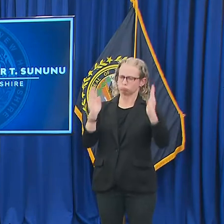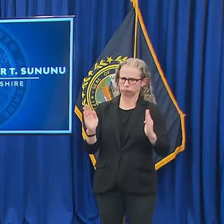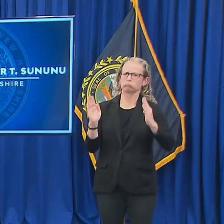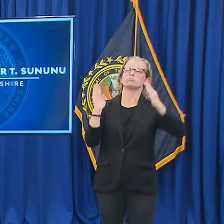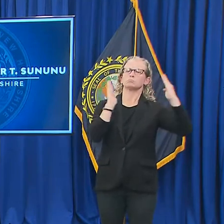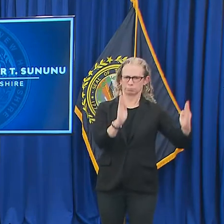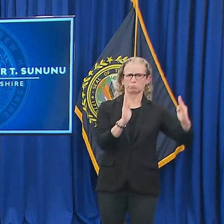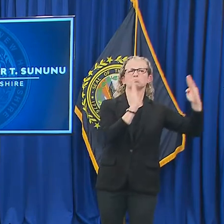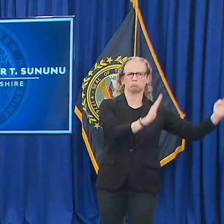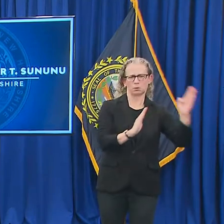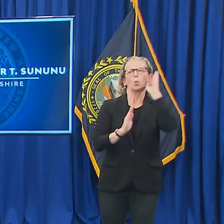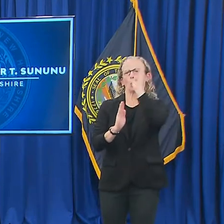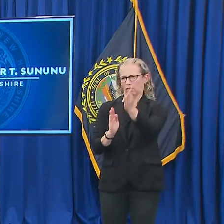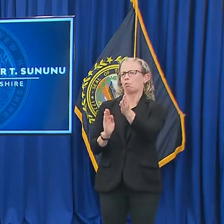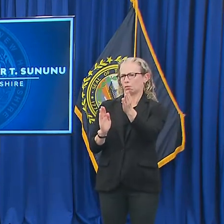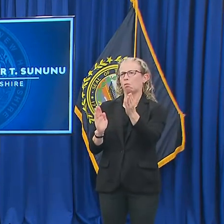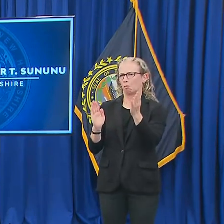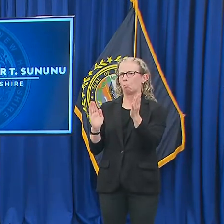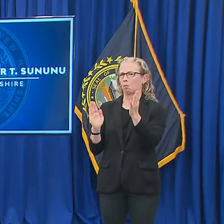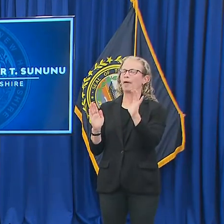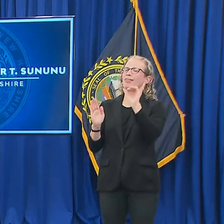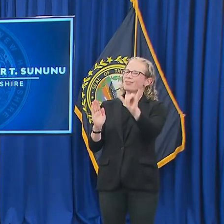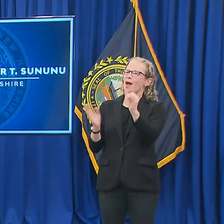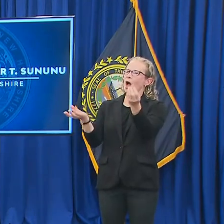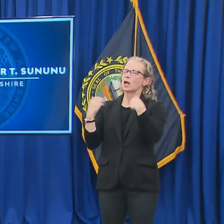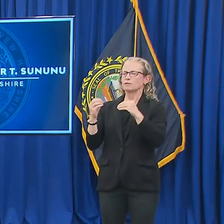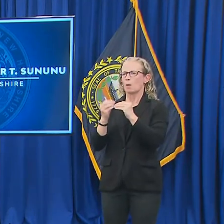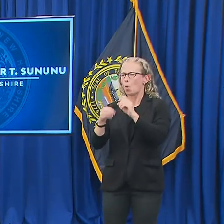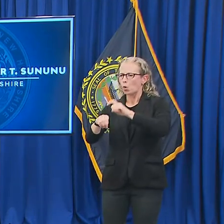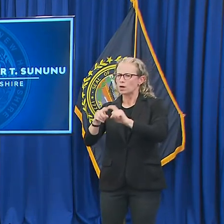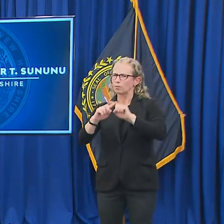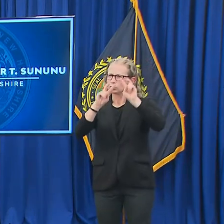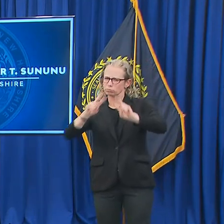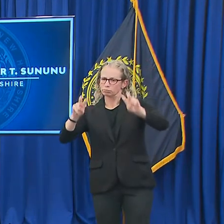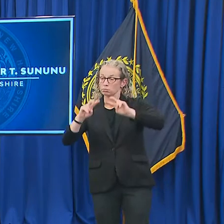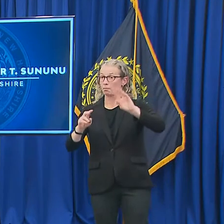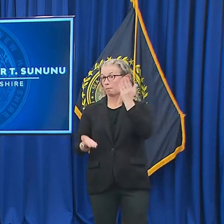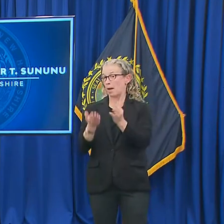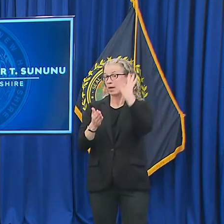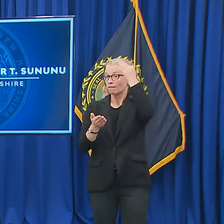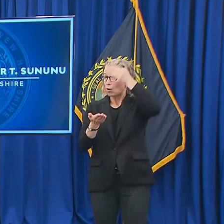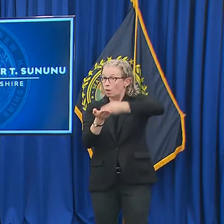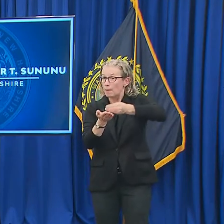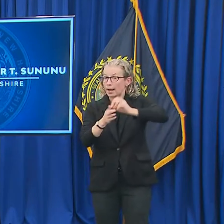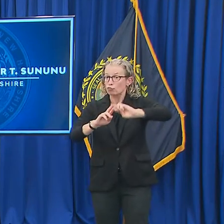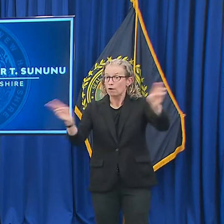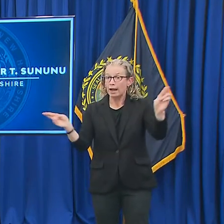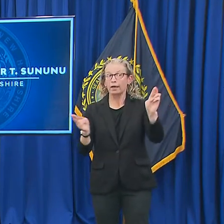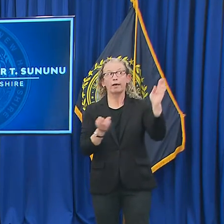It just won't be a normal day bars bars like drinking bonking bars.